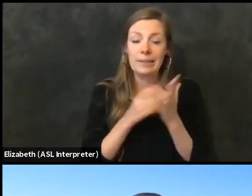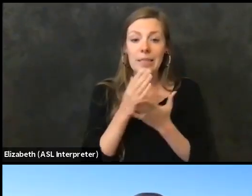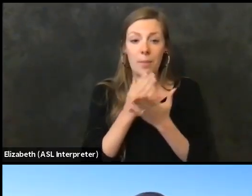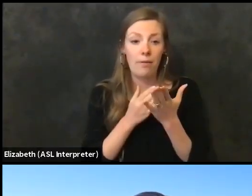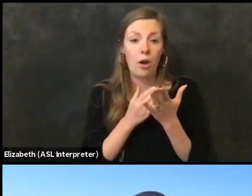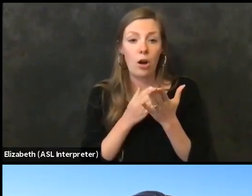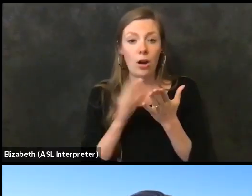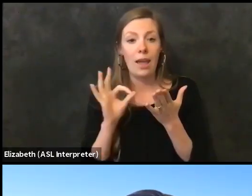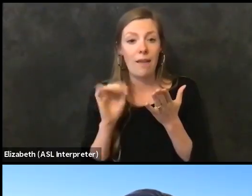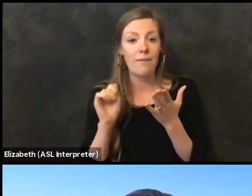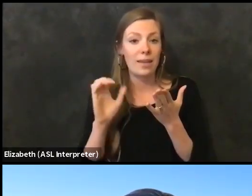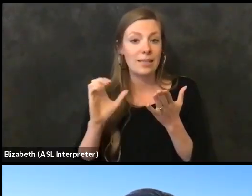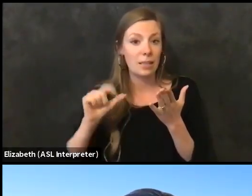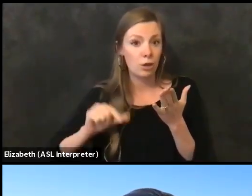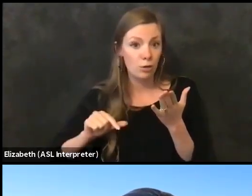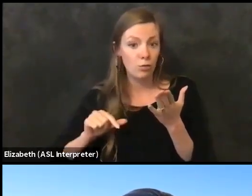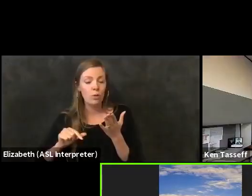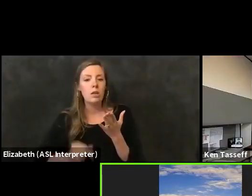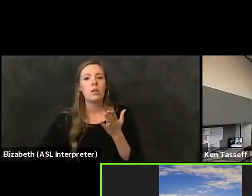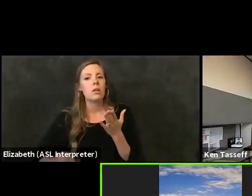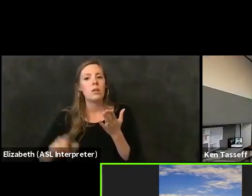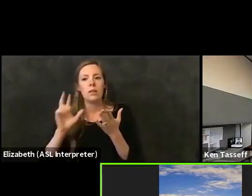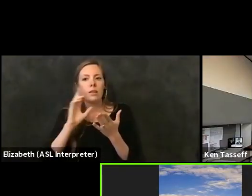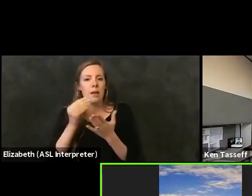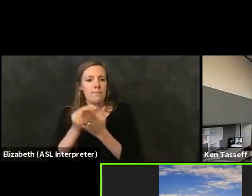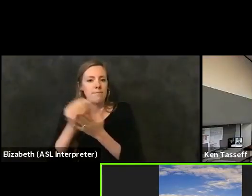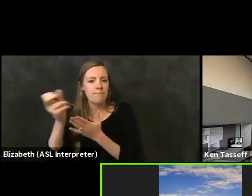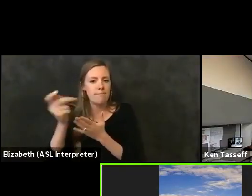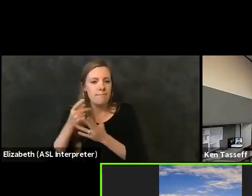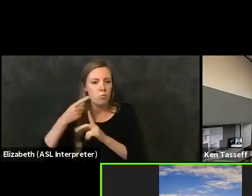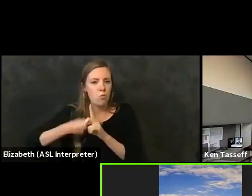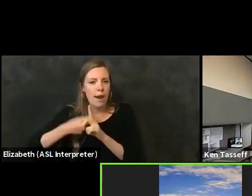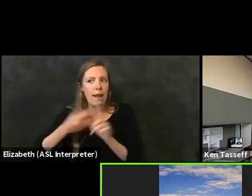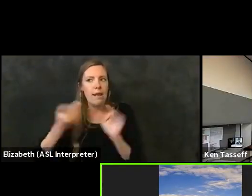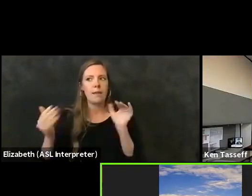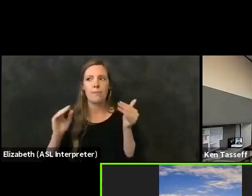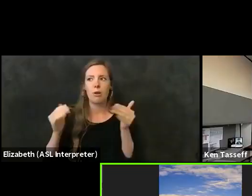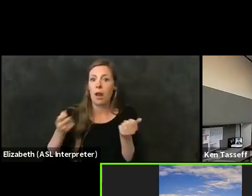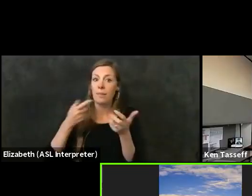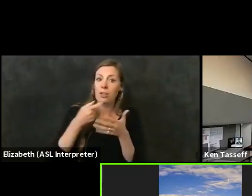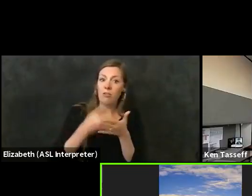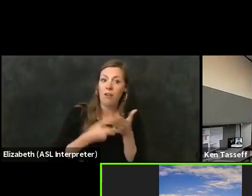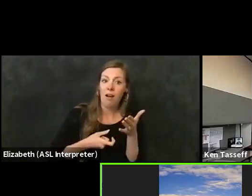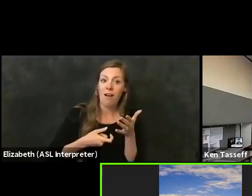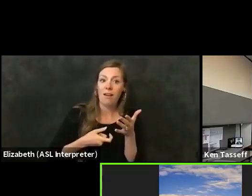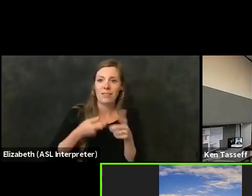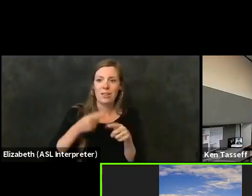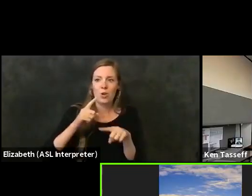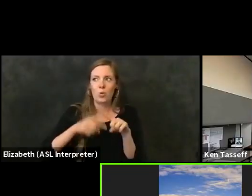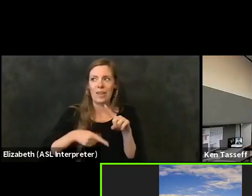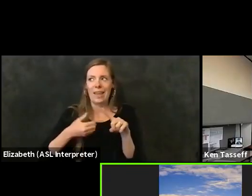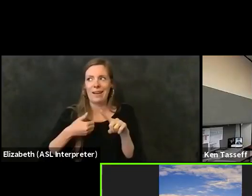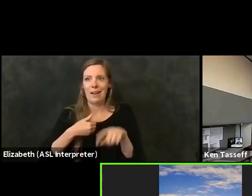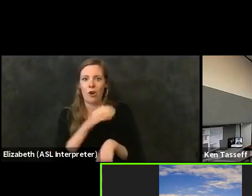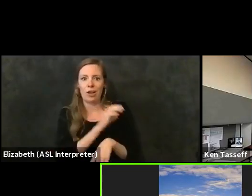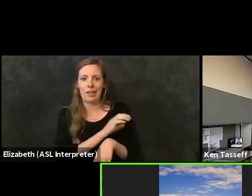centers, which is the reimbursement rate versus how much it costs. We can't have our clinics going under while they're doing this final work.